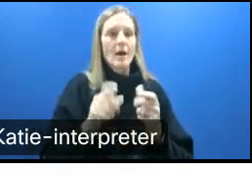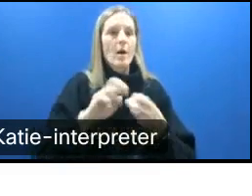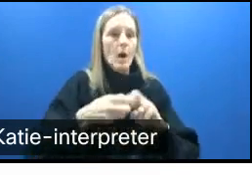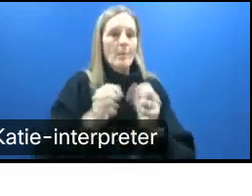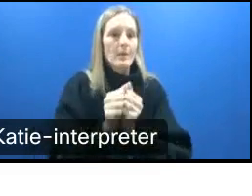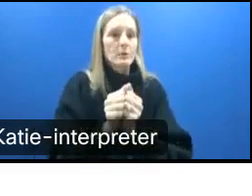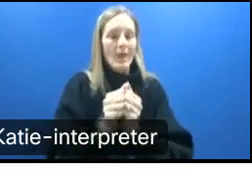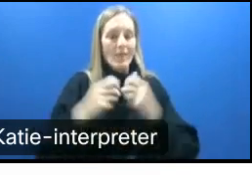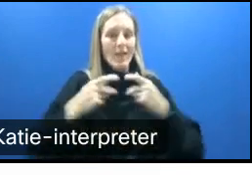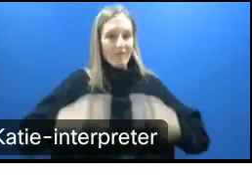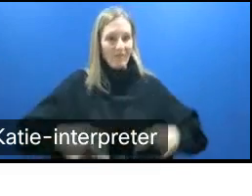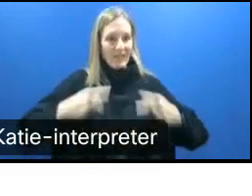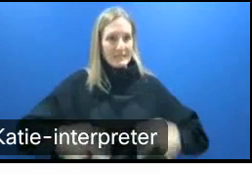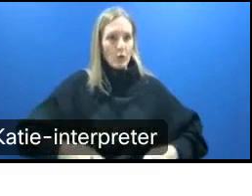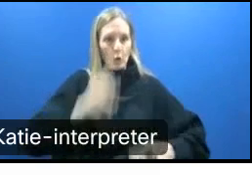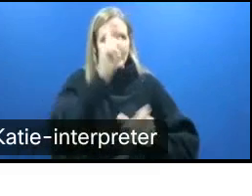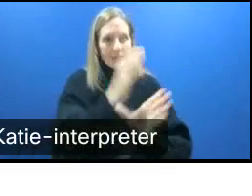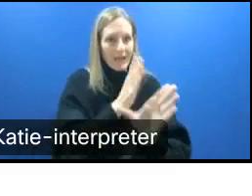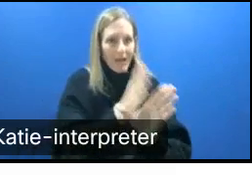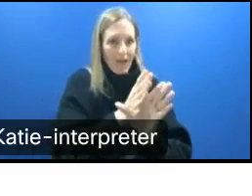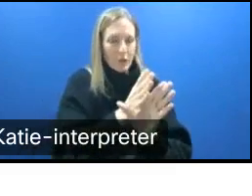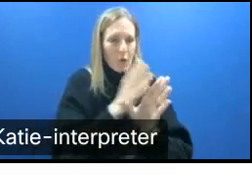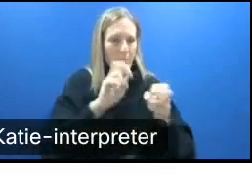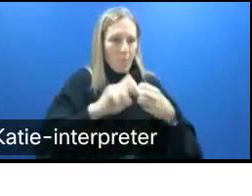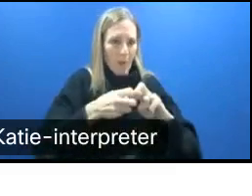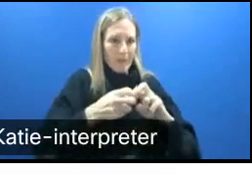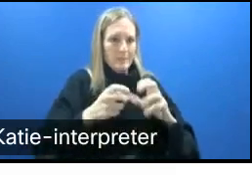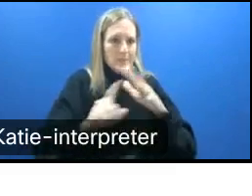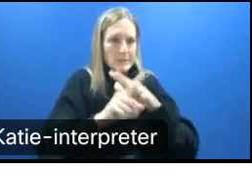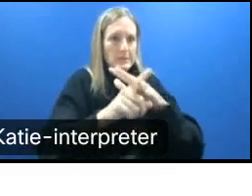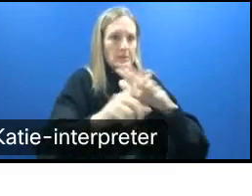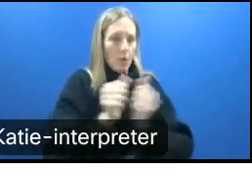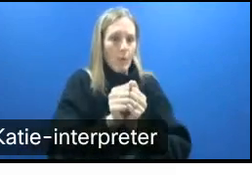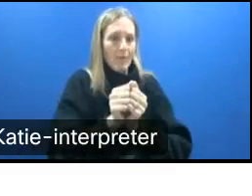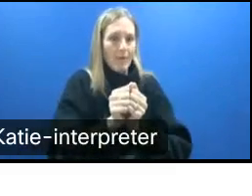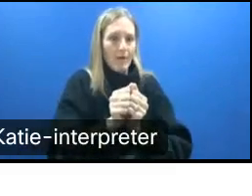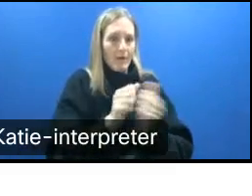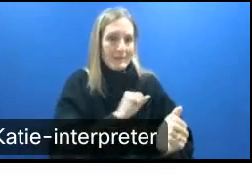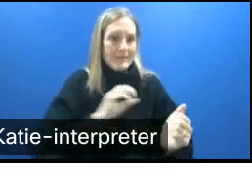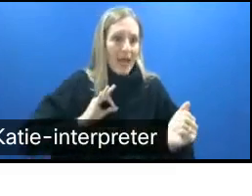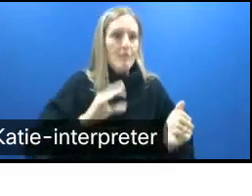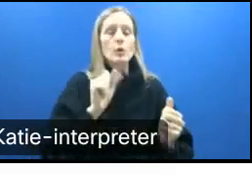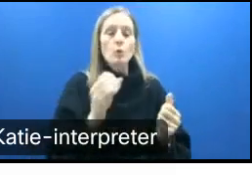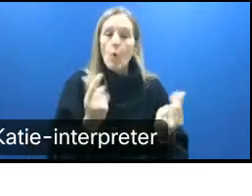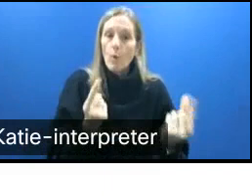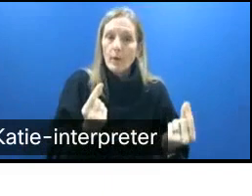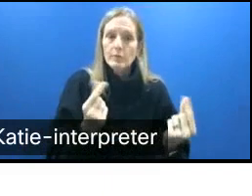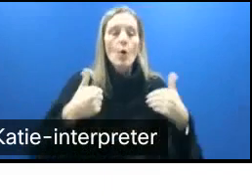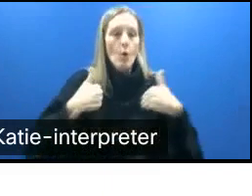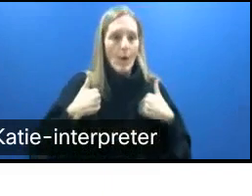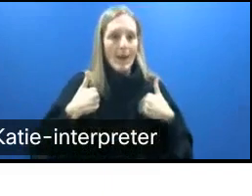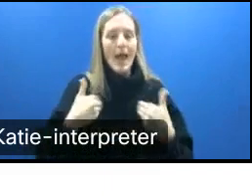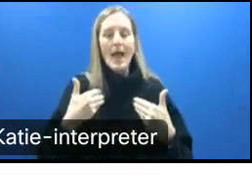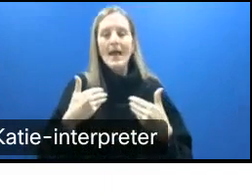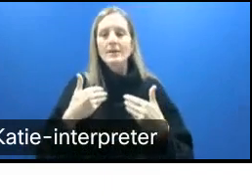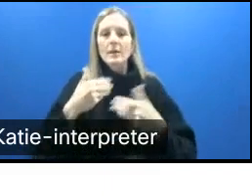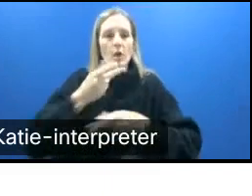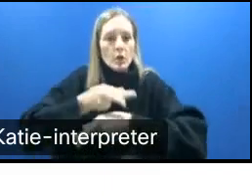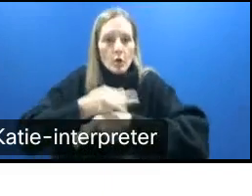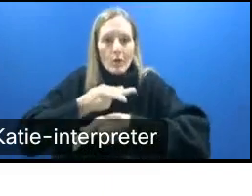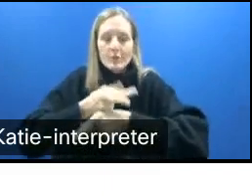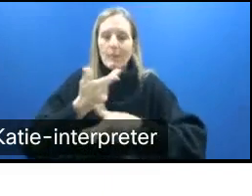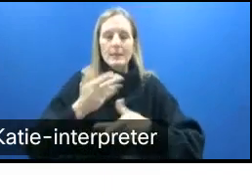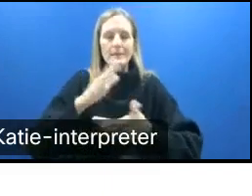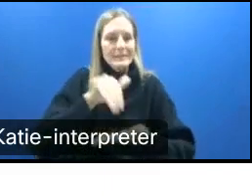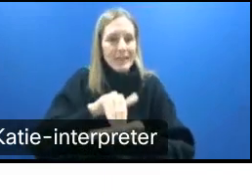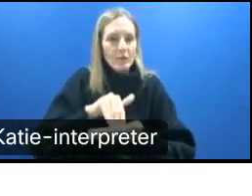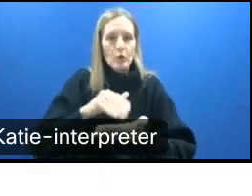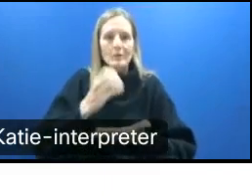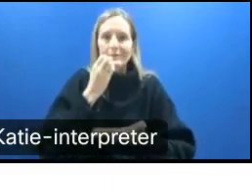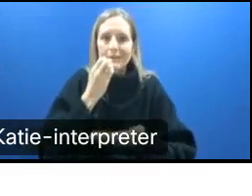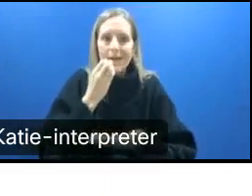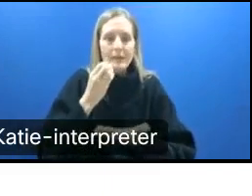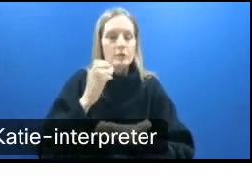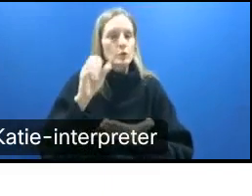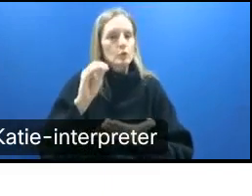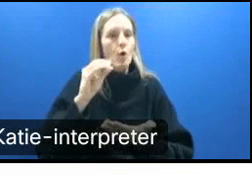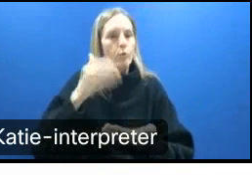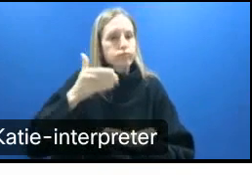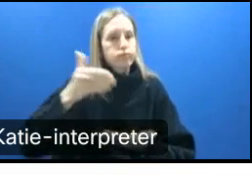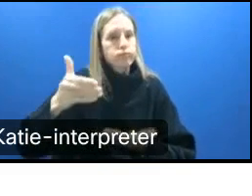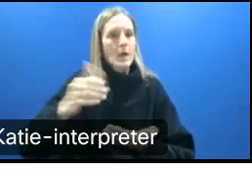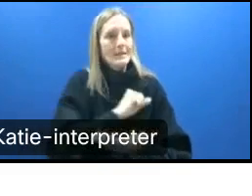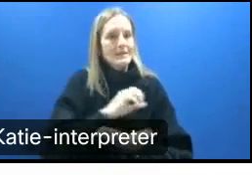Well, being of of staff, and 1 of the things that was done is that we initiated the command center nourishment grabbing goes snacks. So that on a regular basis staff would be able to just wrap something.